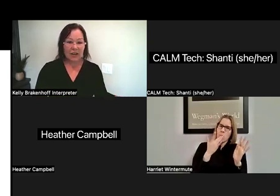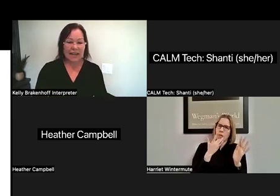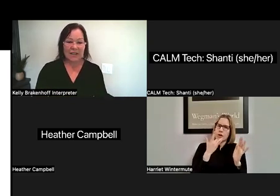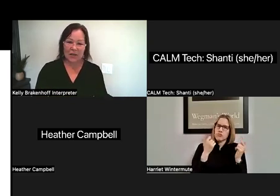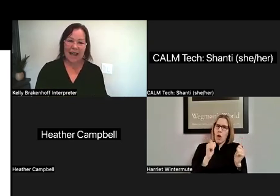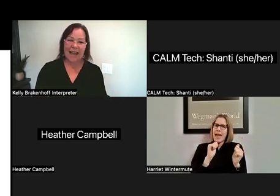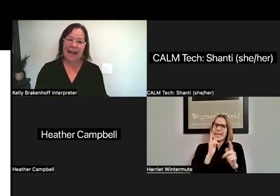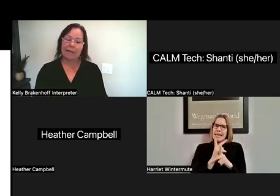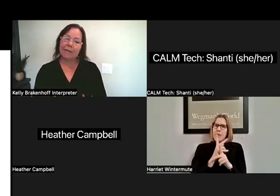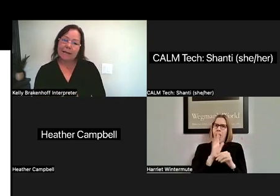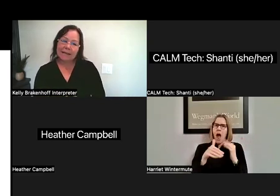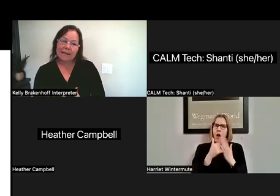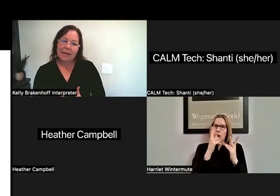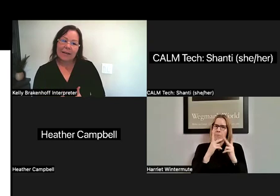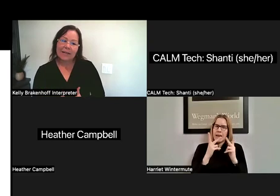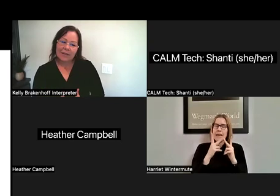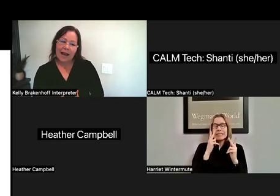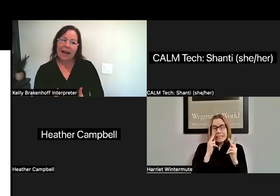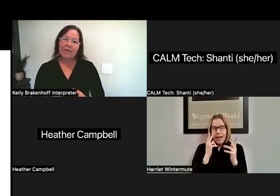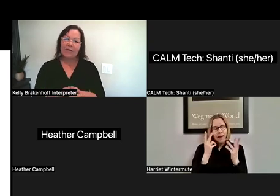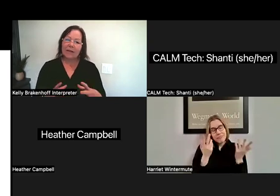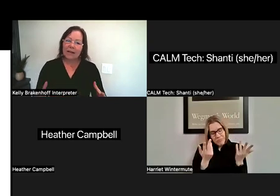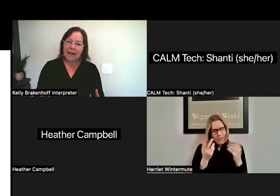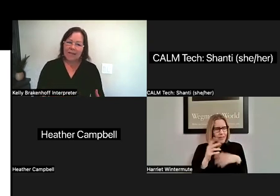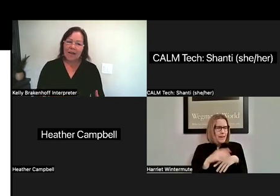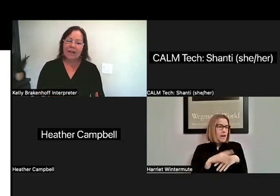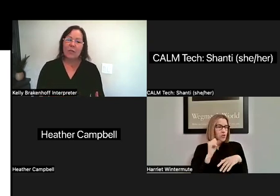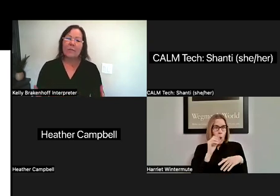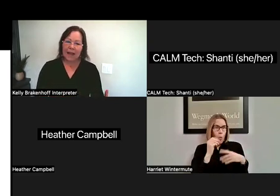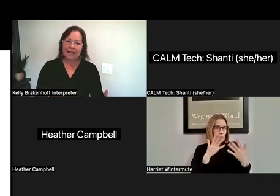each unit, and I really didn't want to do that. I really wanted to have it all in one placement,